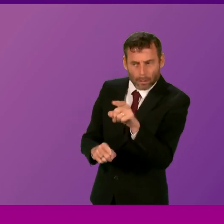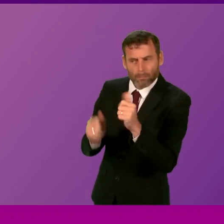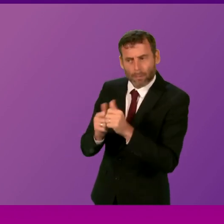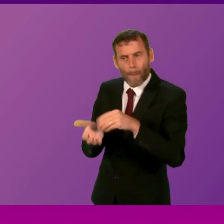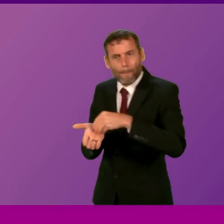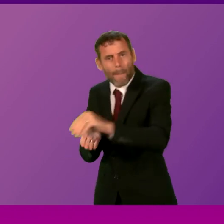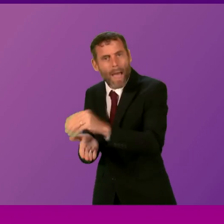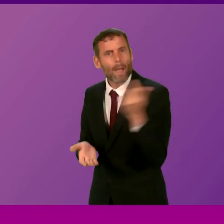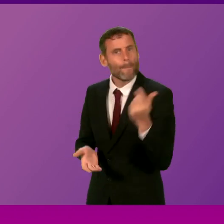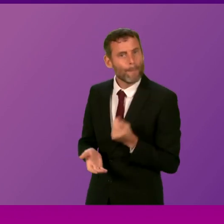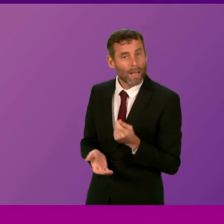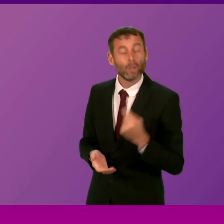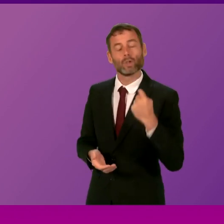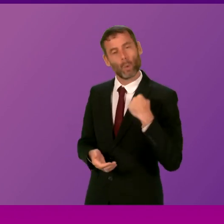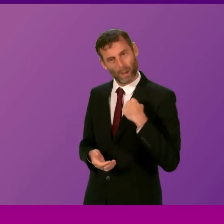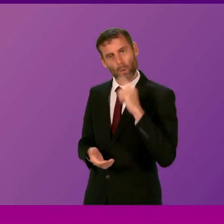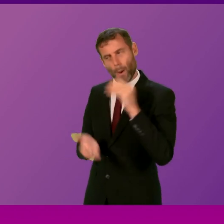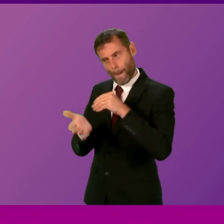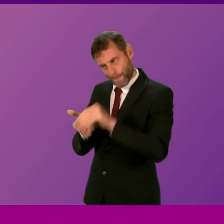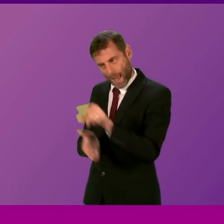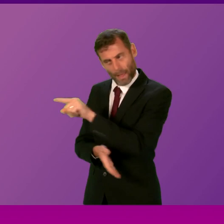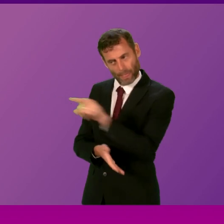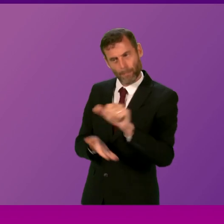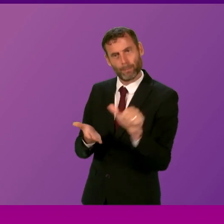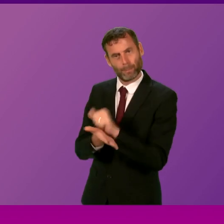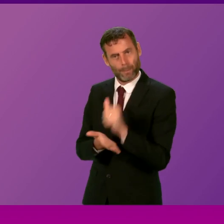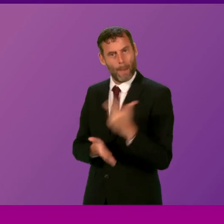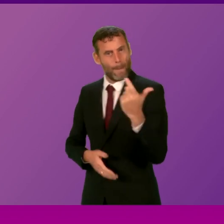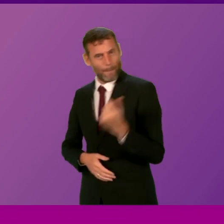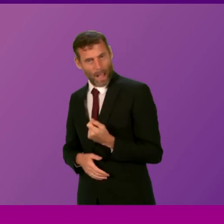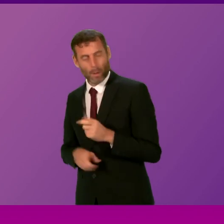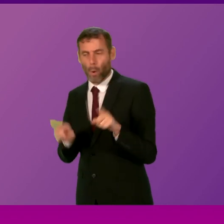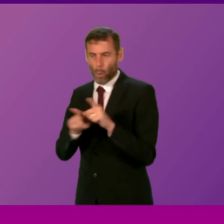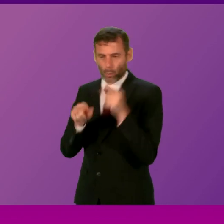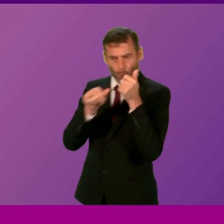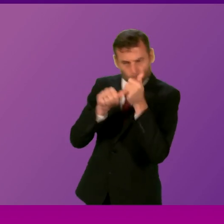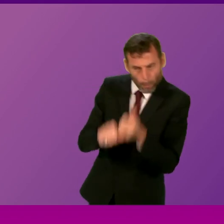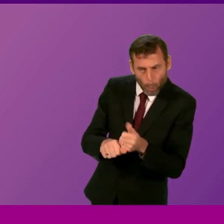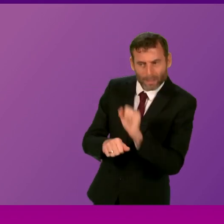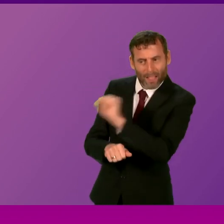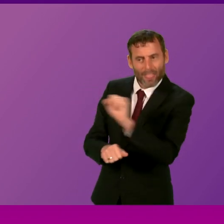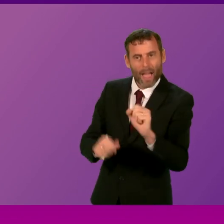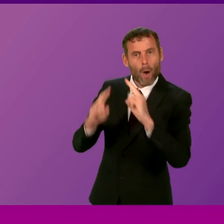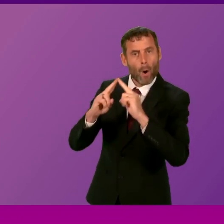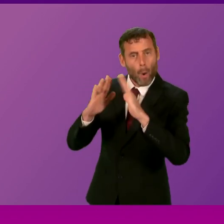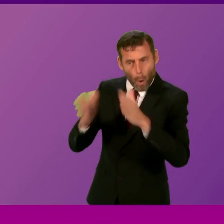We will get on with paying public workers what they deserve to be paid and supporting household incomes. Anas Sarwar will side with the